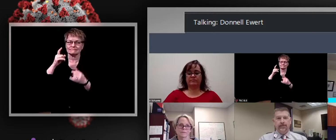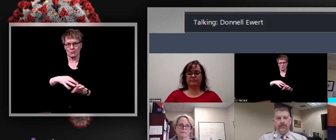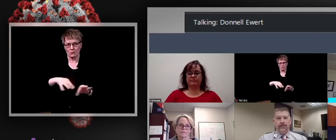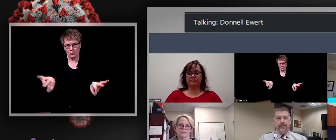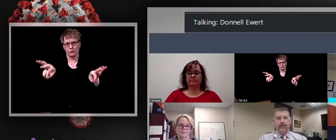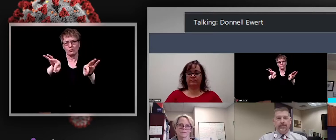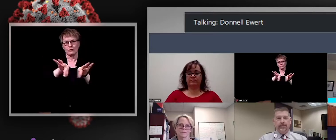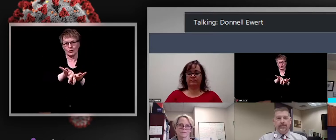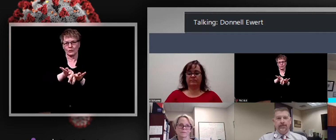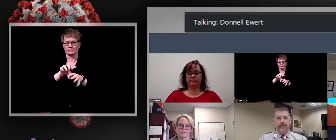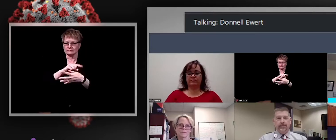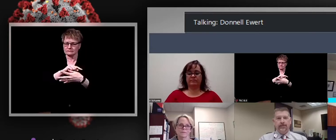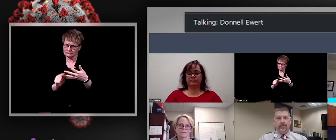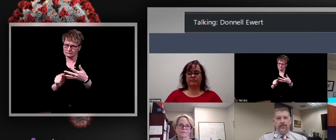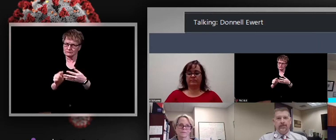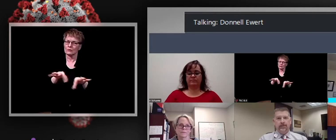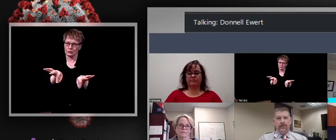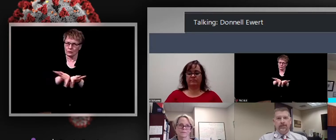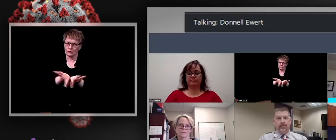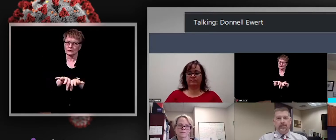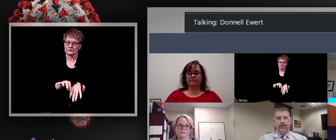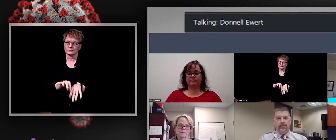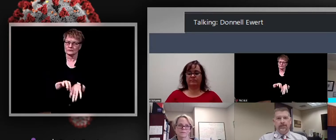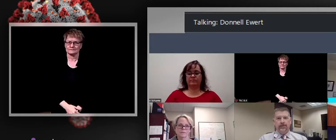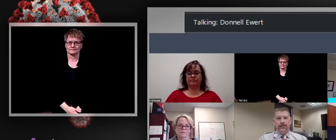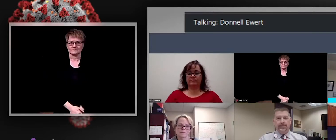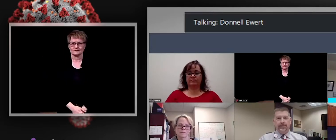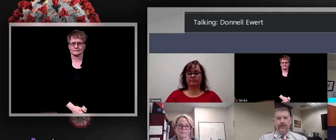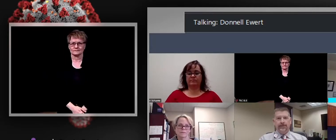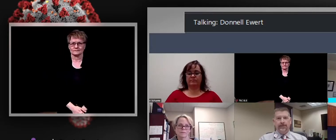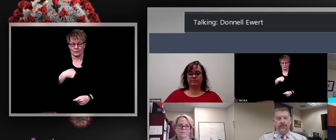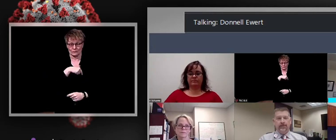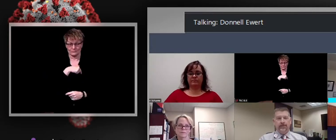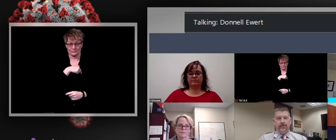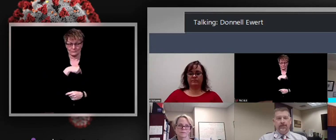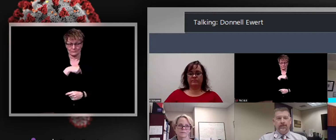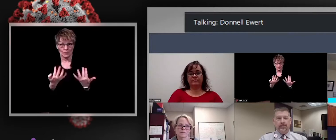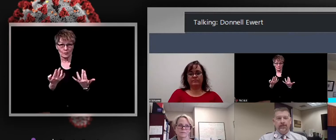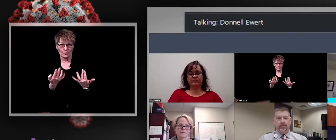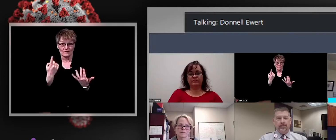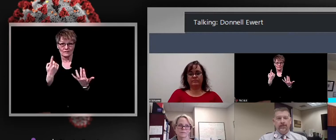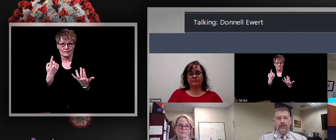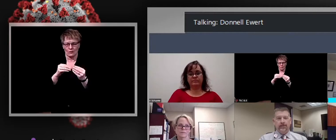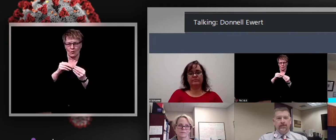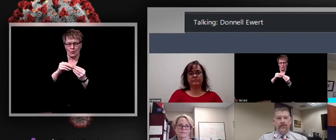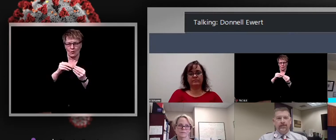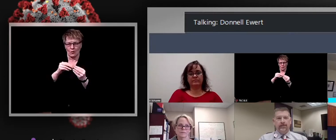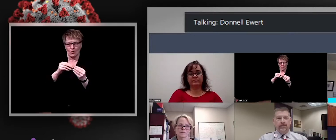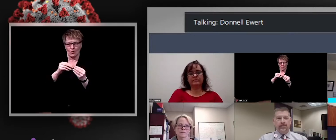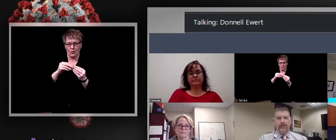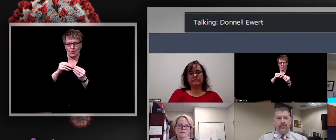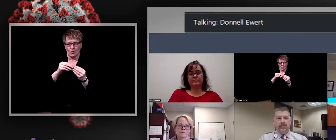important right now. As we start getting the vaccine in the people, that's going to help us. But right now, we need to stick with those preventive measures.